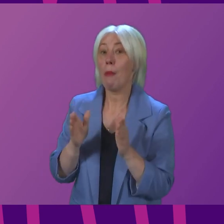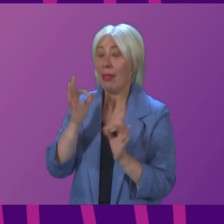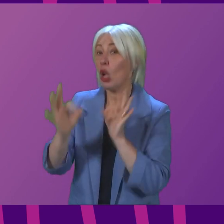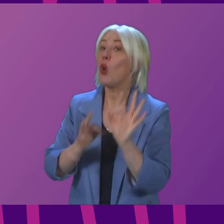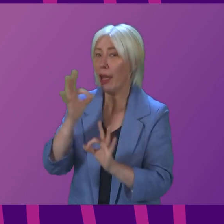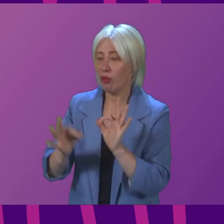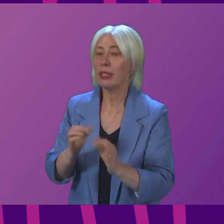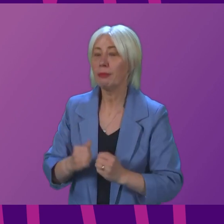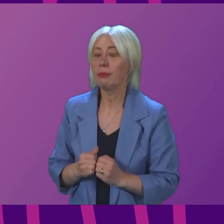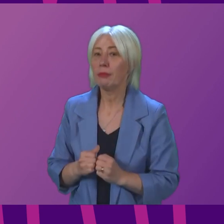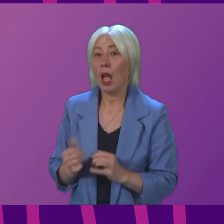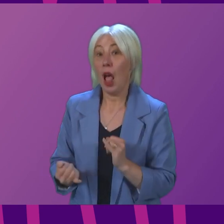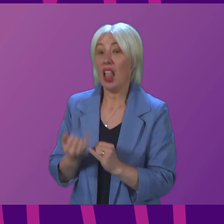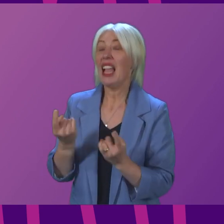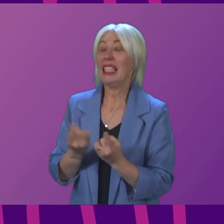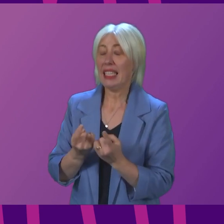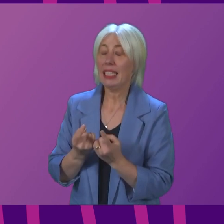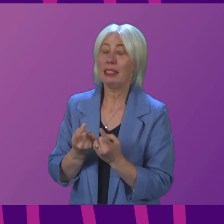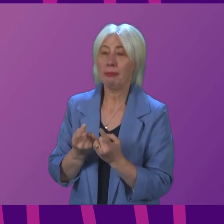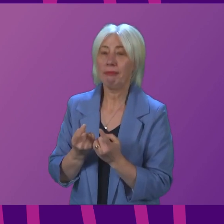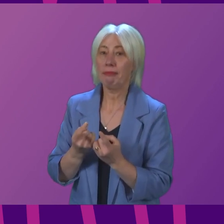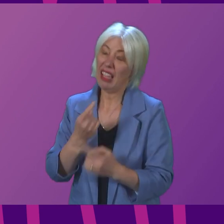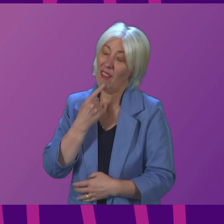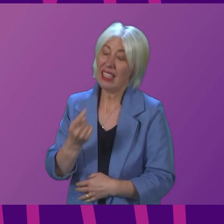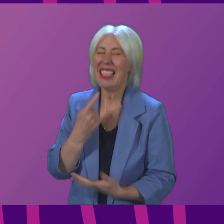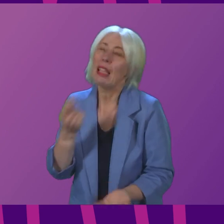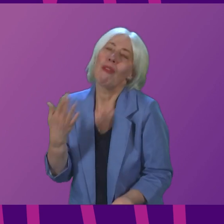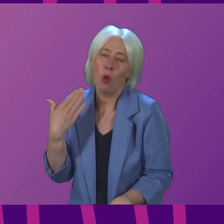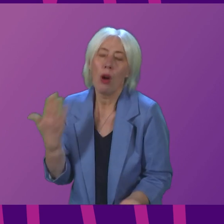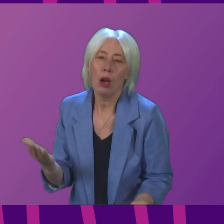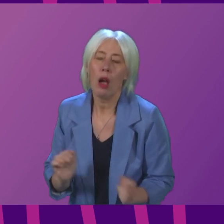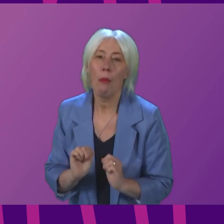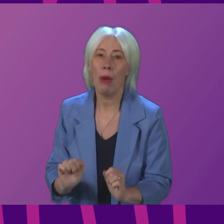The last thing I will say—and I have said it before—is that there is nothing anybody